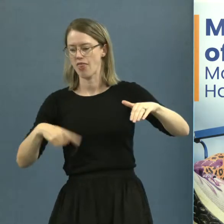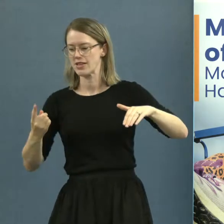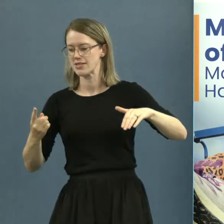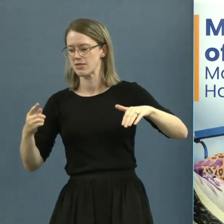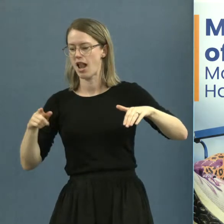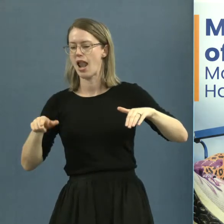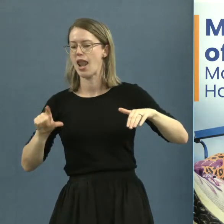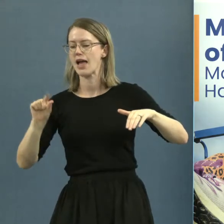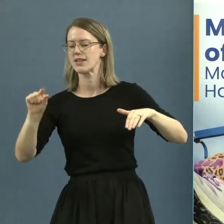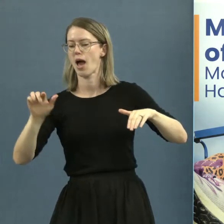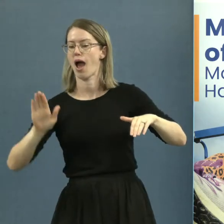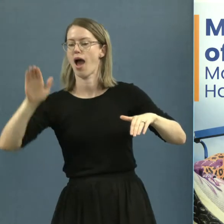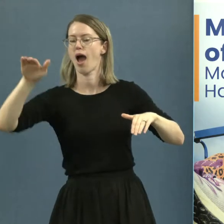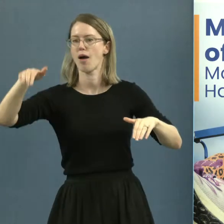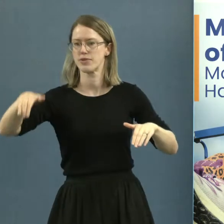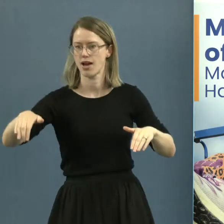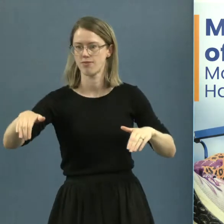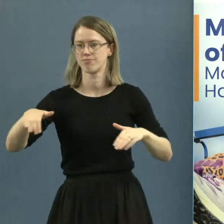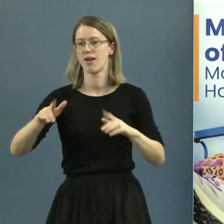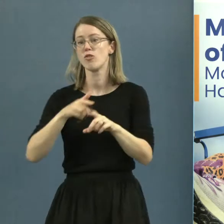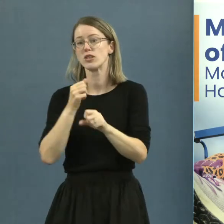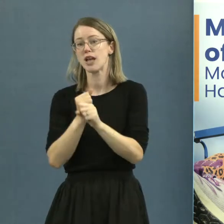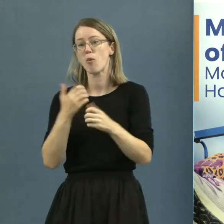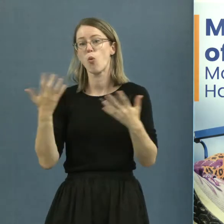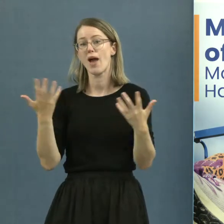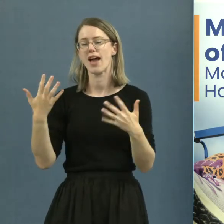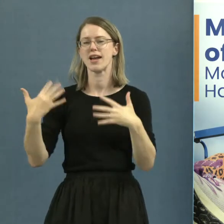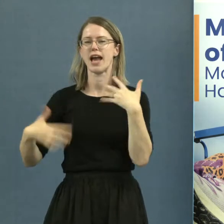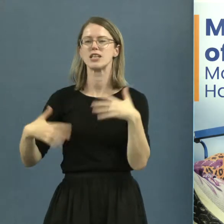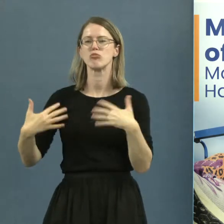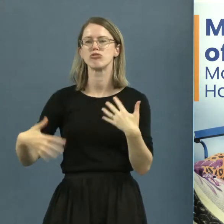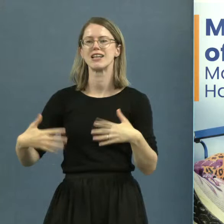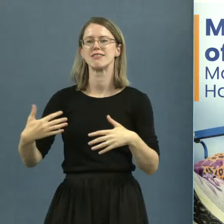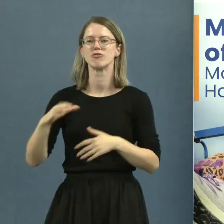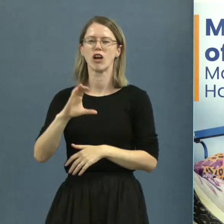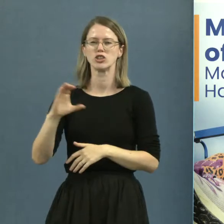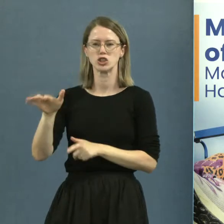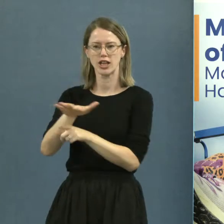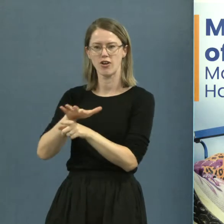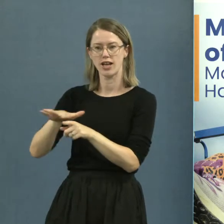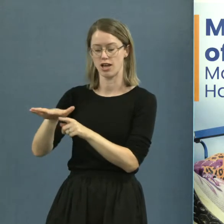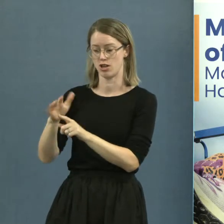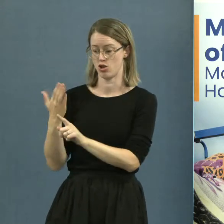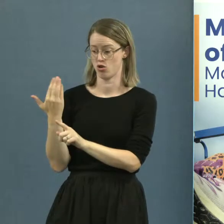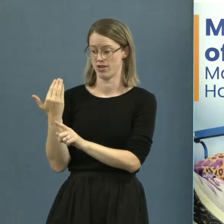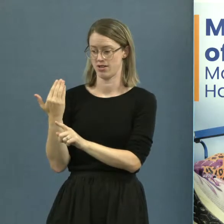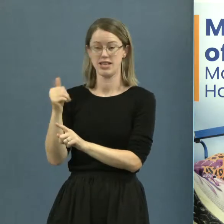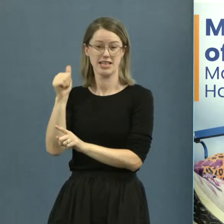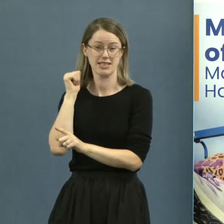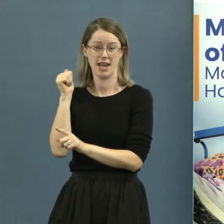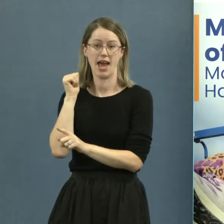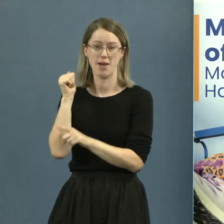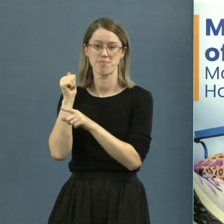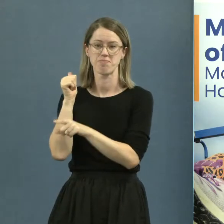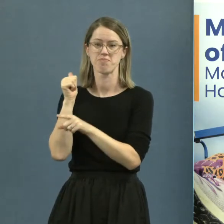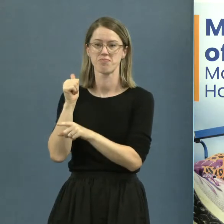currently seeing that reflected most in Canterbury, for exampl. The latest reported case